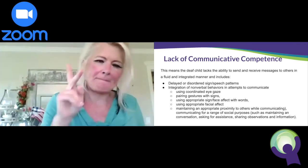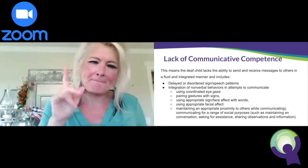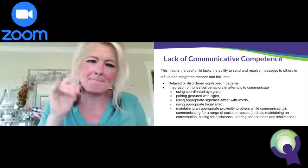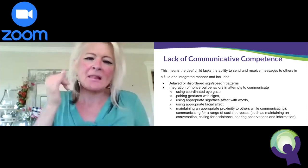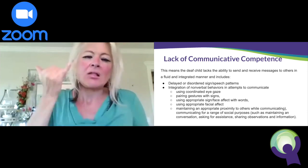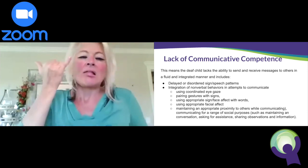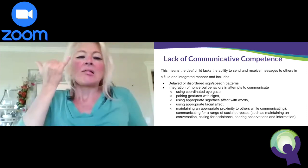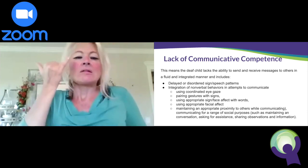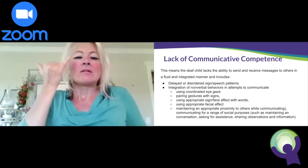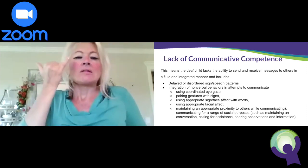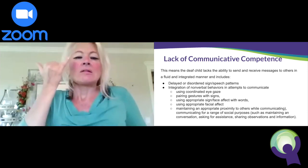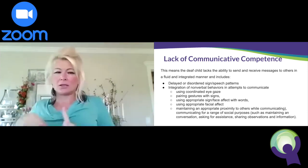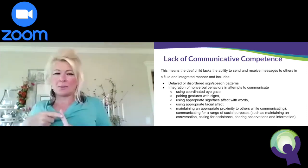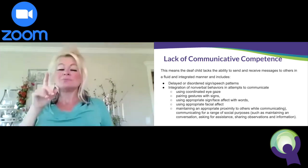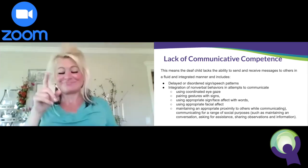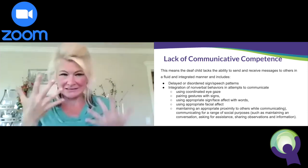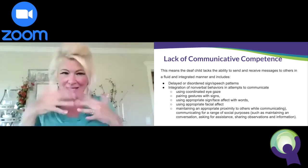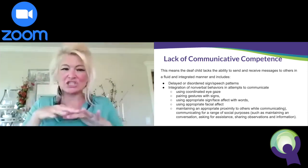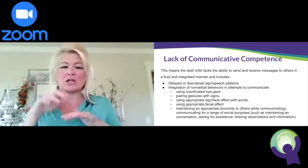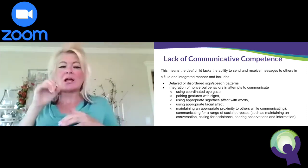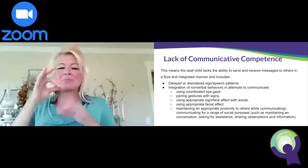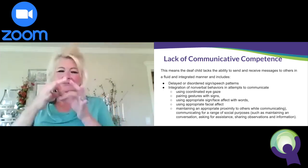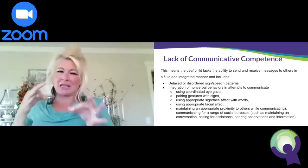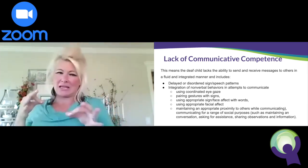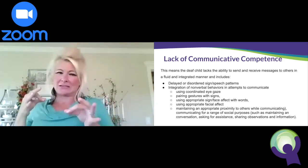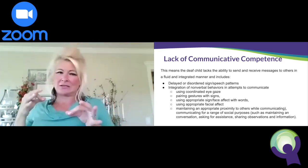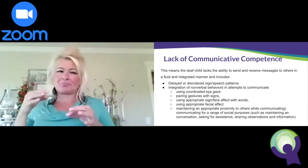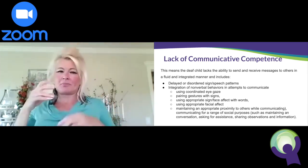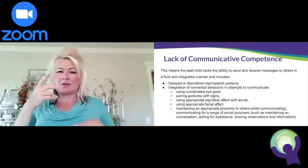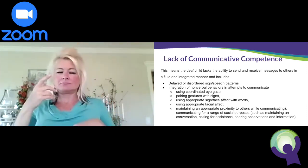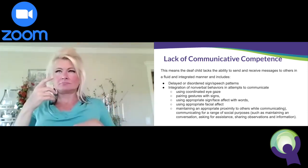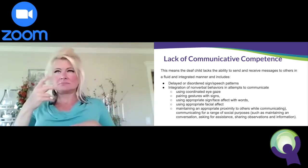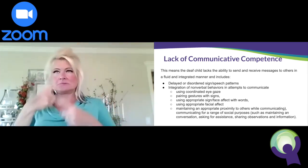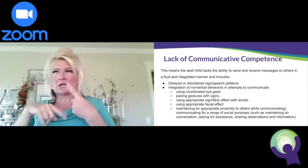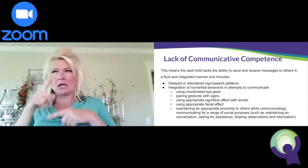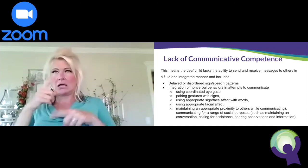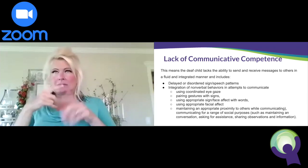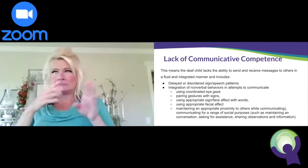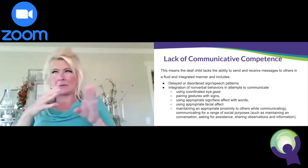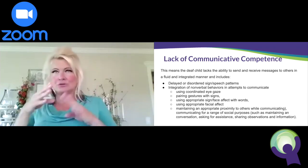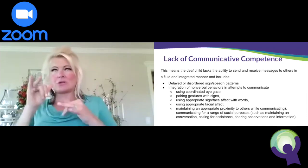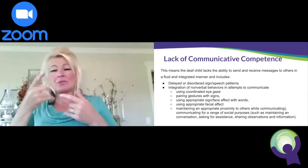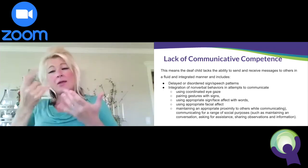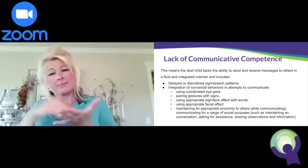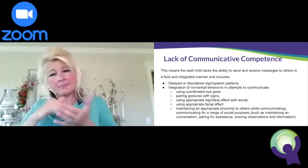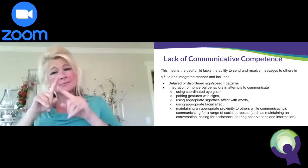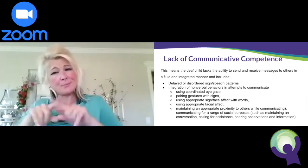connections as they're able to experience life and learning.